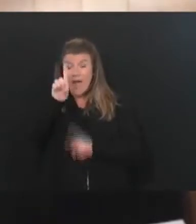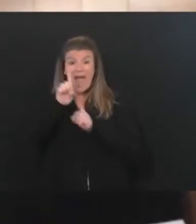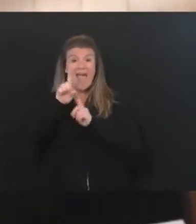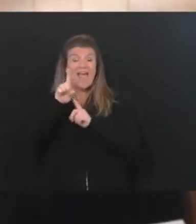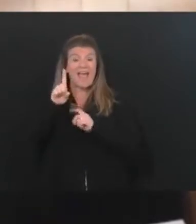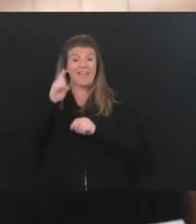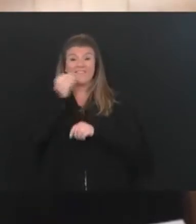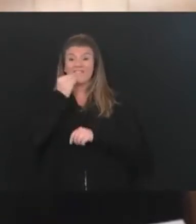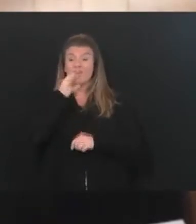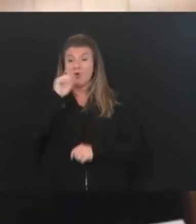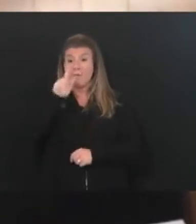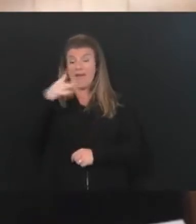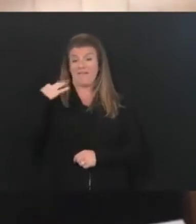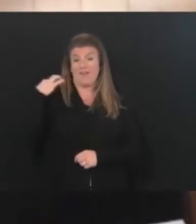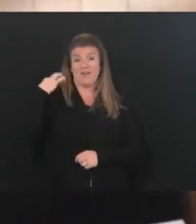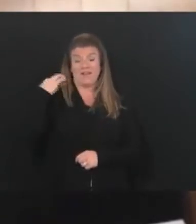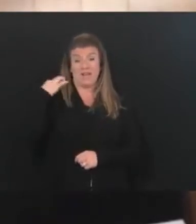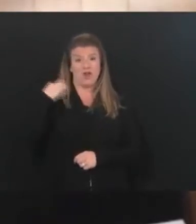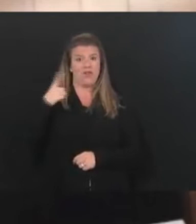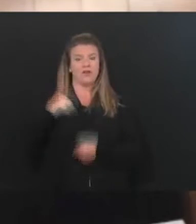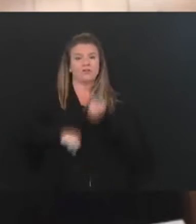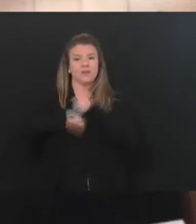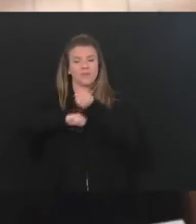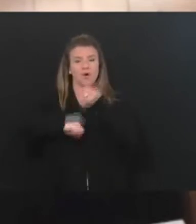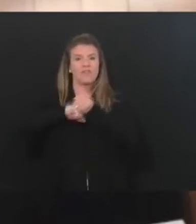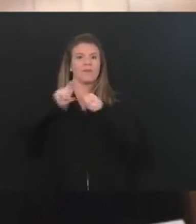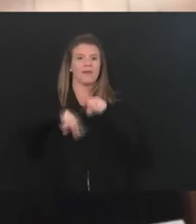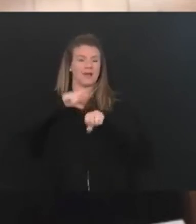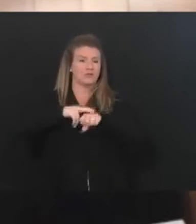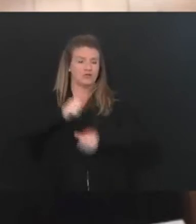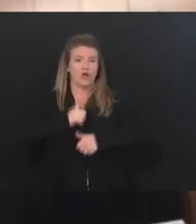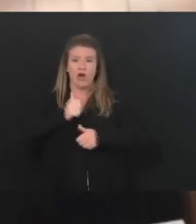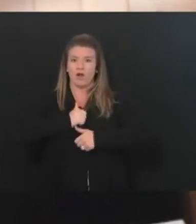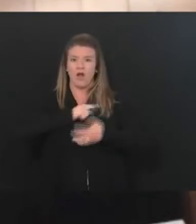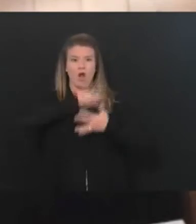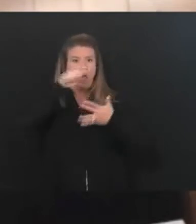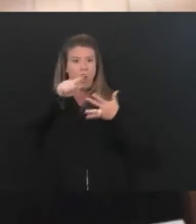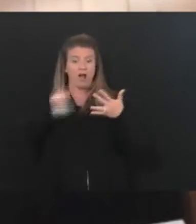IN ADDITION TO THAT THE GOVERNOR MENTIONED THE FOOD BANK AND VOAD